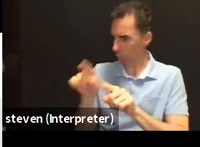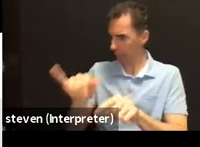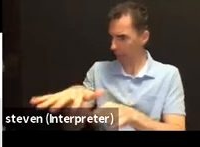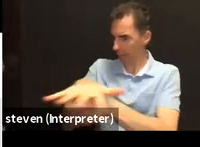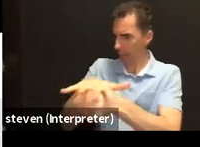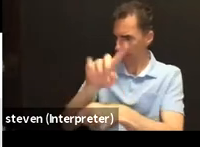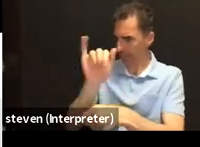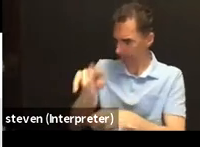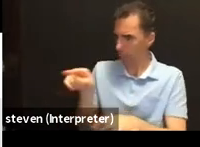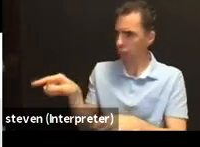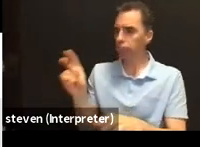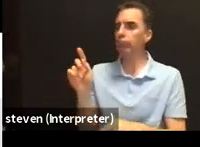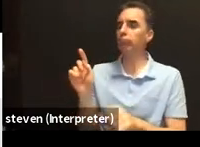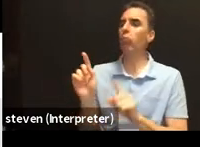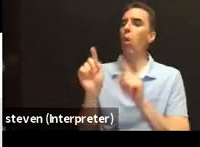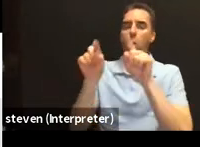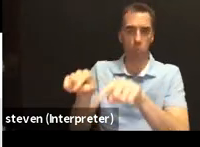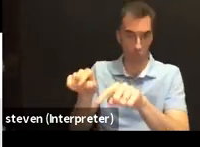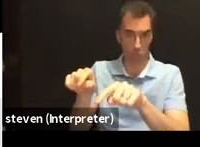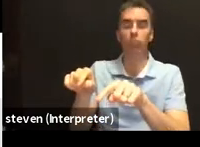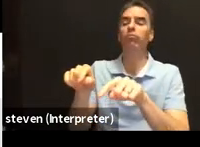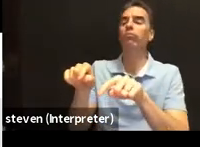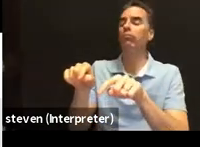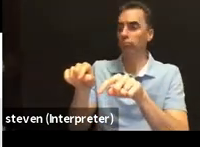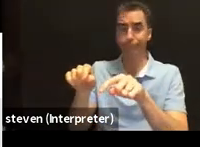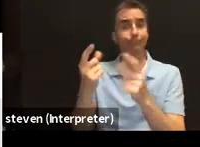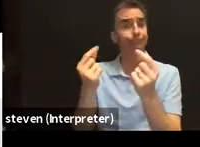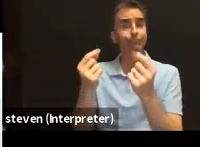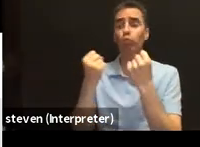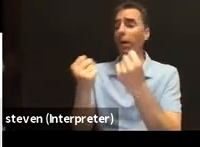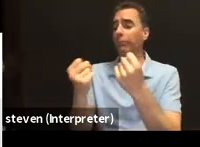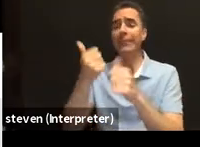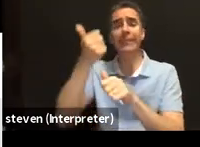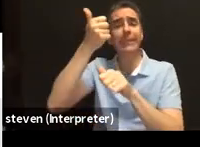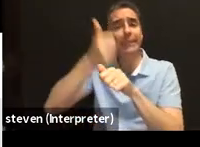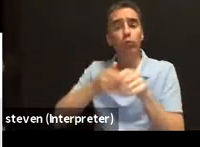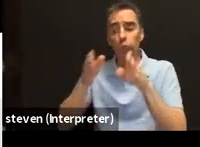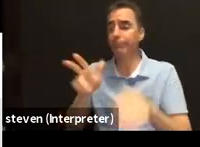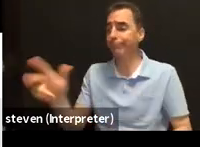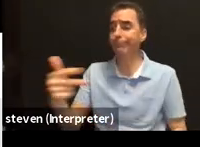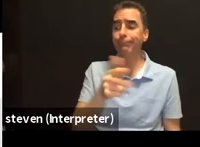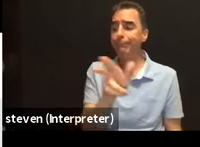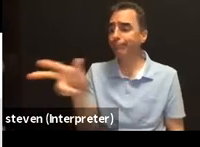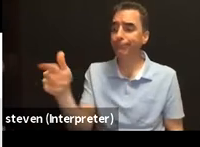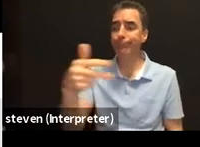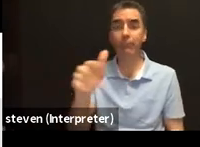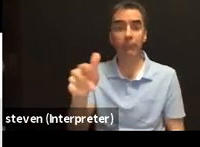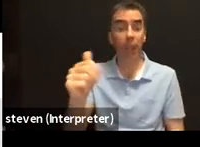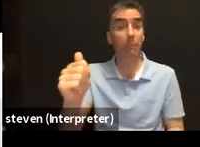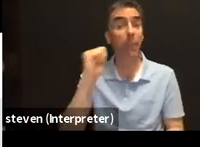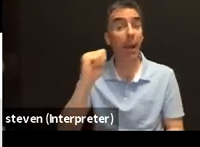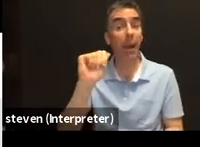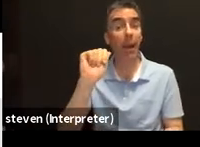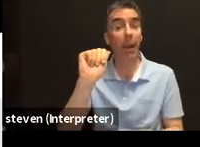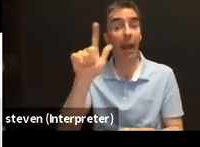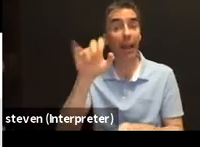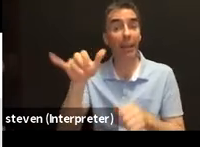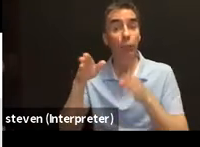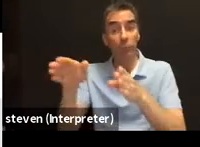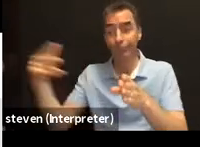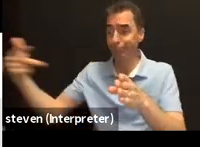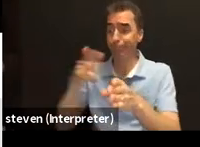maria.rodriguez: Depending on the area that you get. And you literally drive every single story. You go to the different alleys to go to the different locations where you're able to